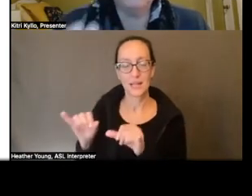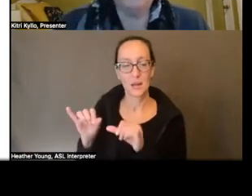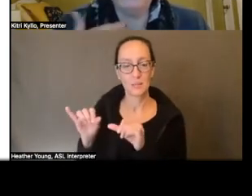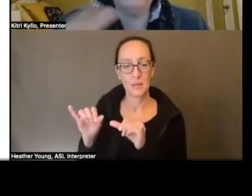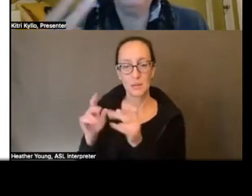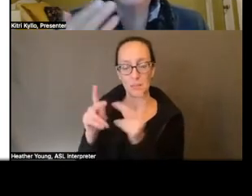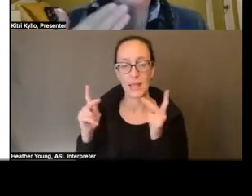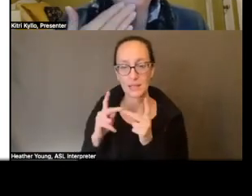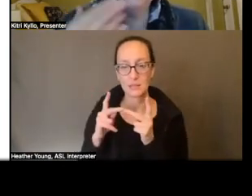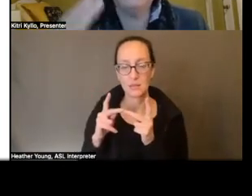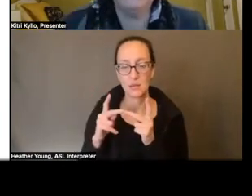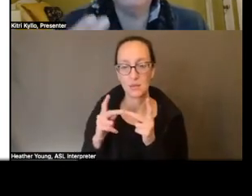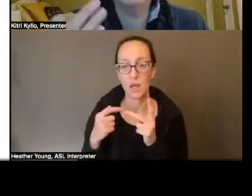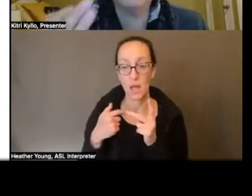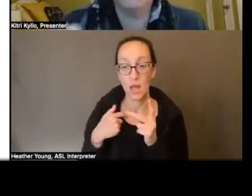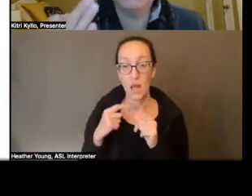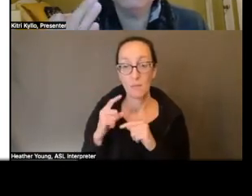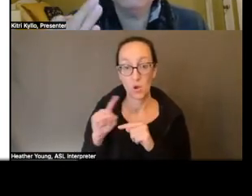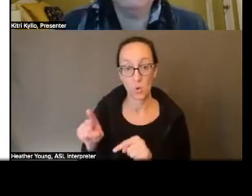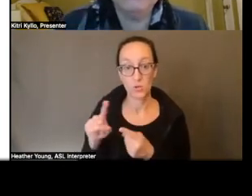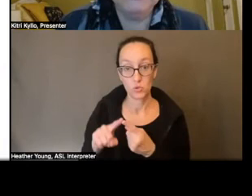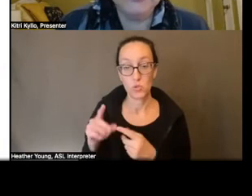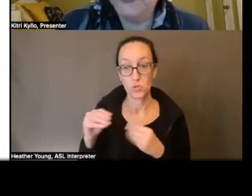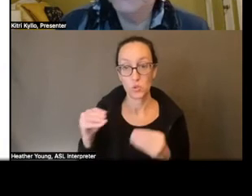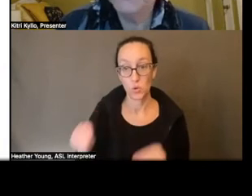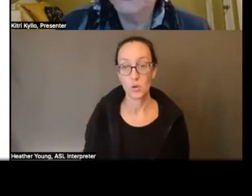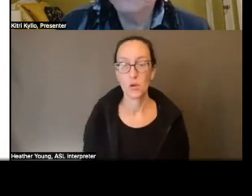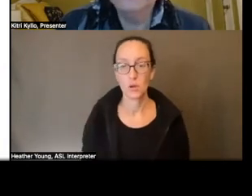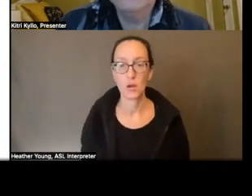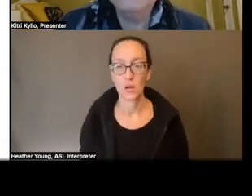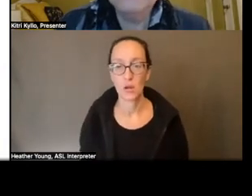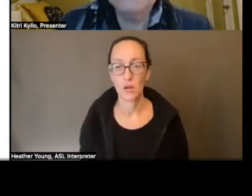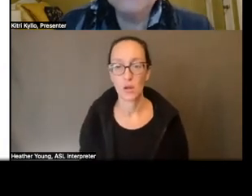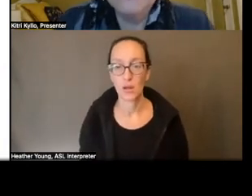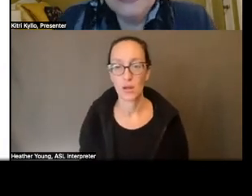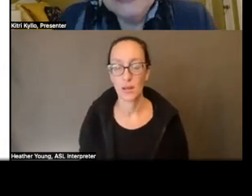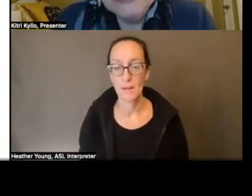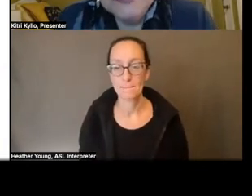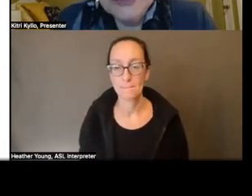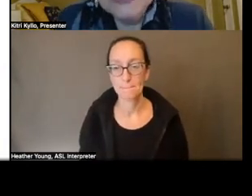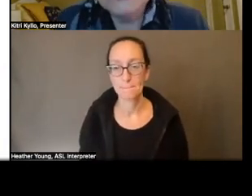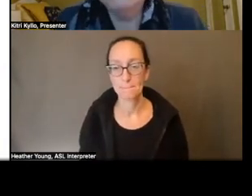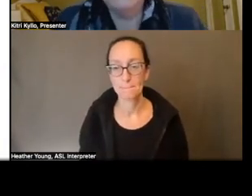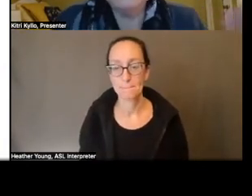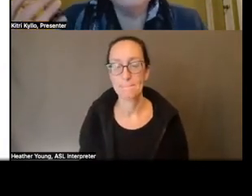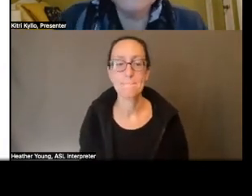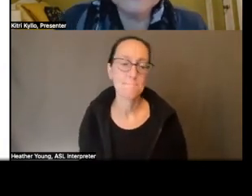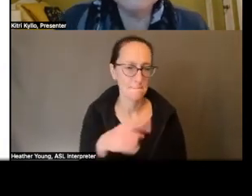going to the store. So that gives a comparison of what is missing